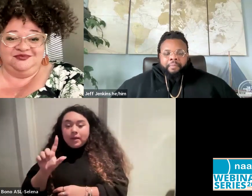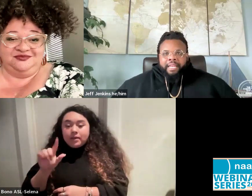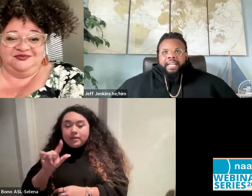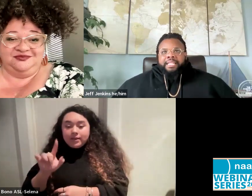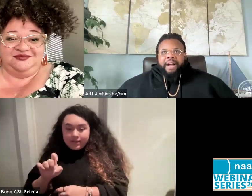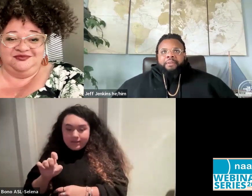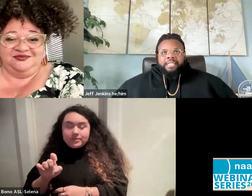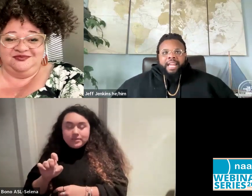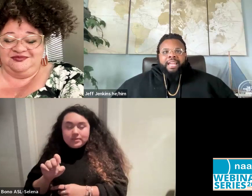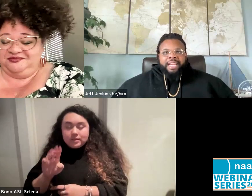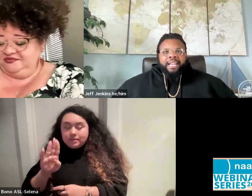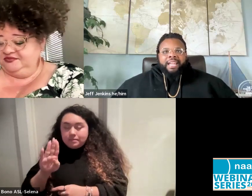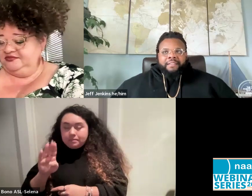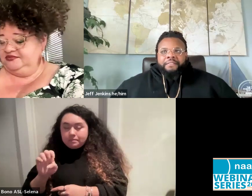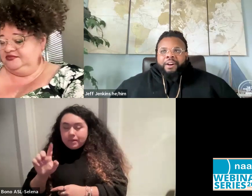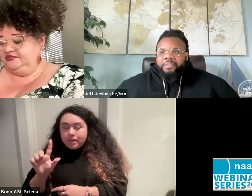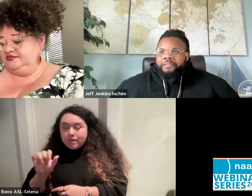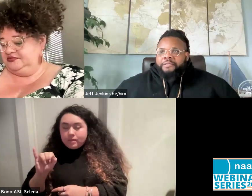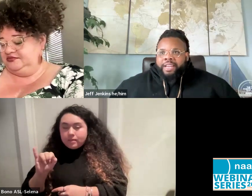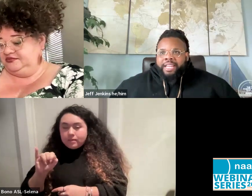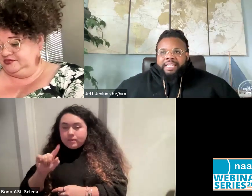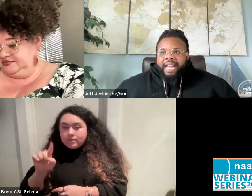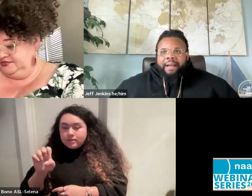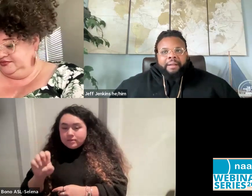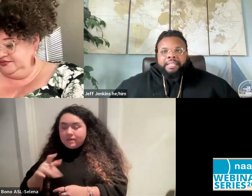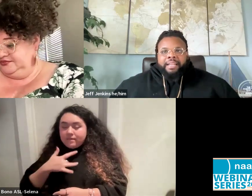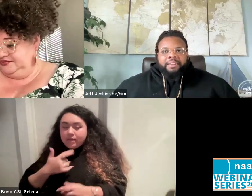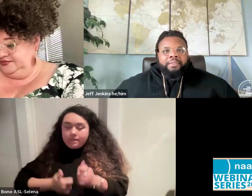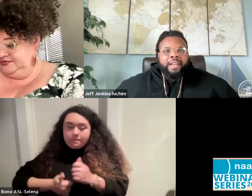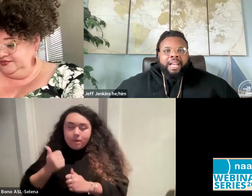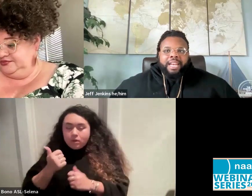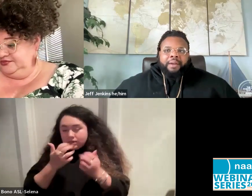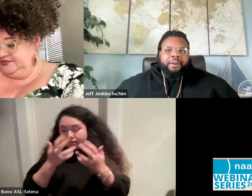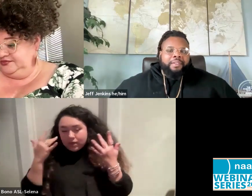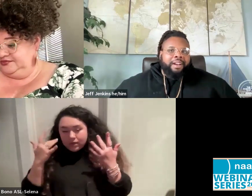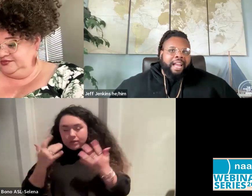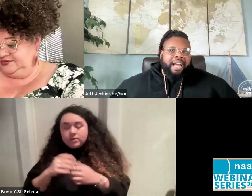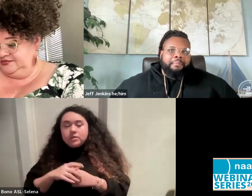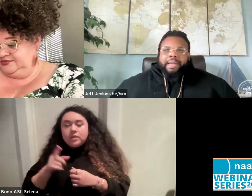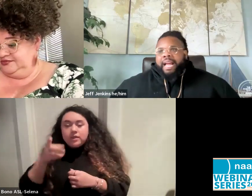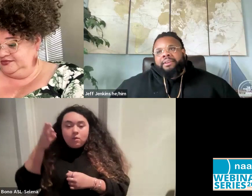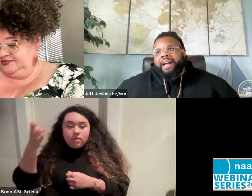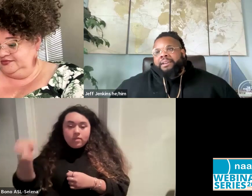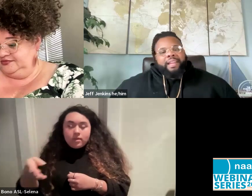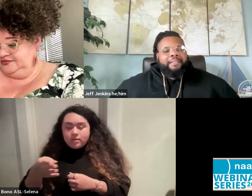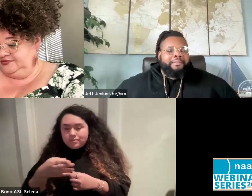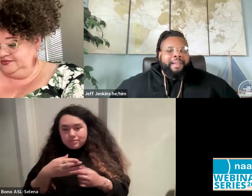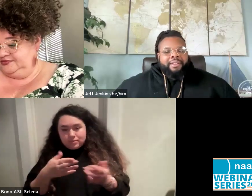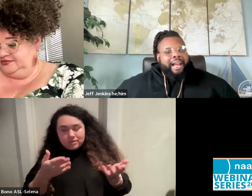Belize, I would say so the friendly is like I'm telling you, they were over their life. But I don't care if you're big or not.